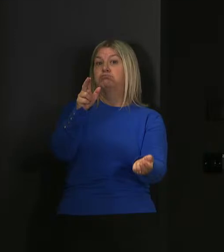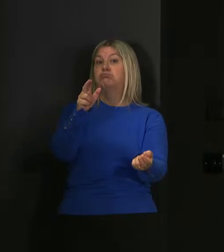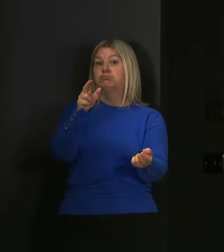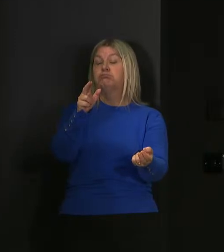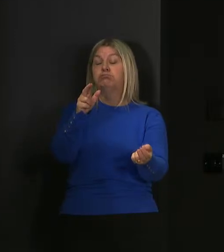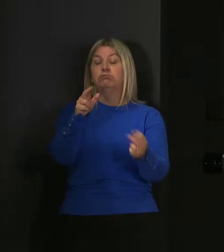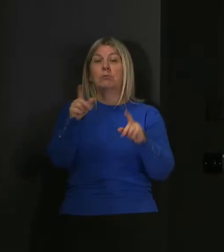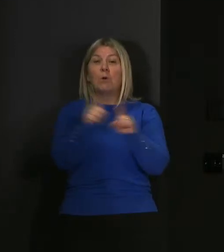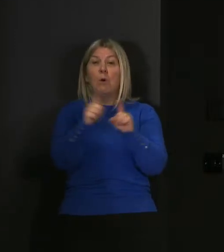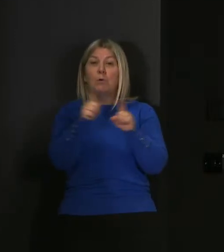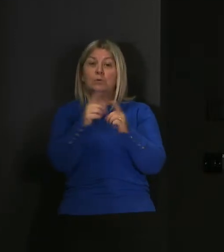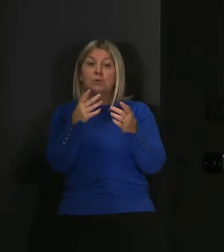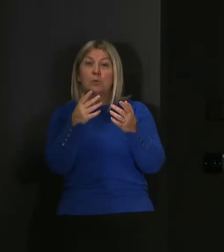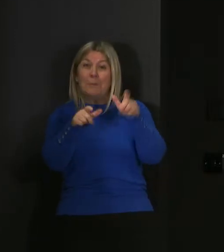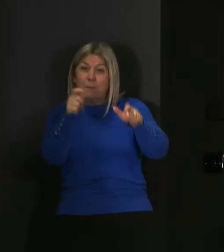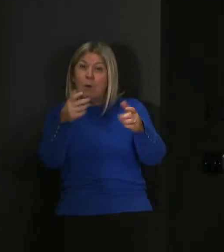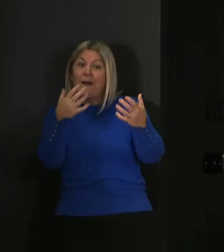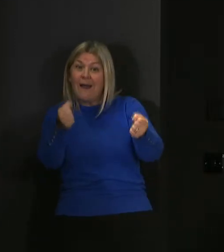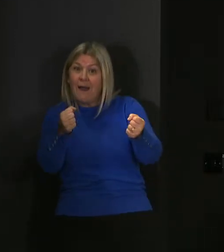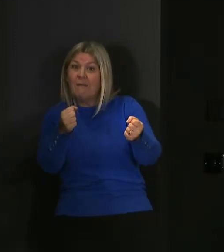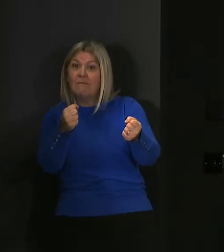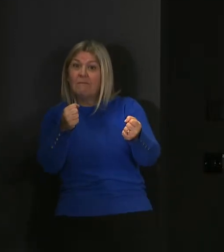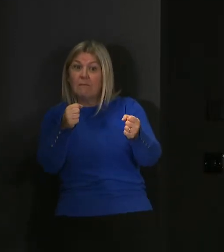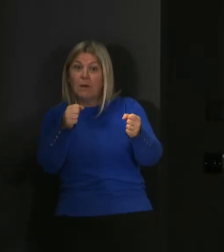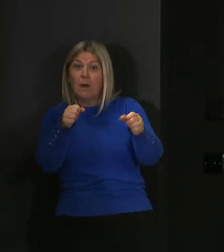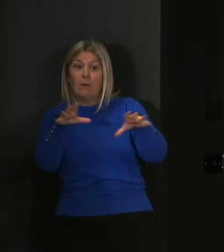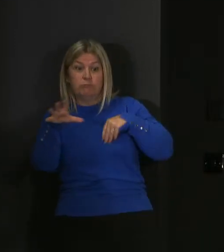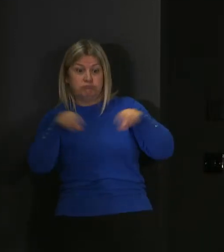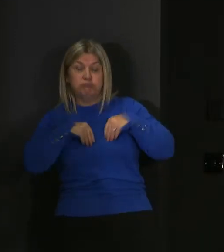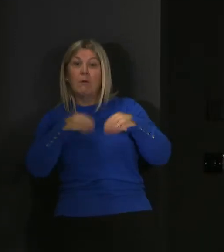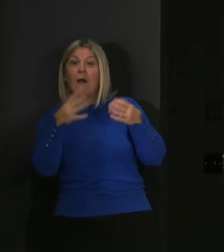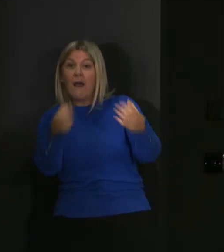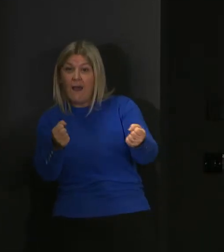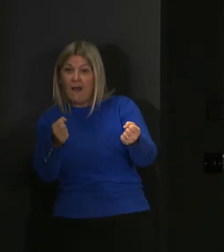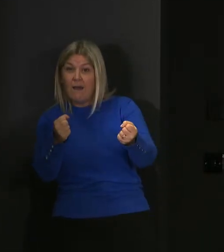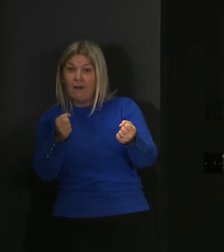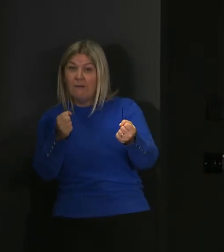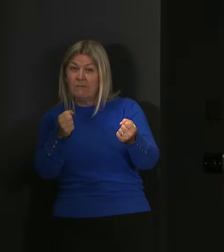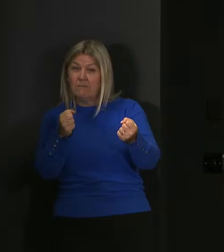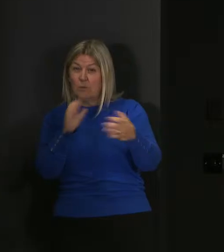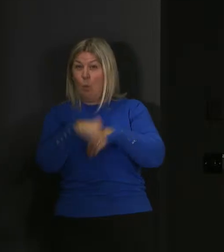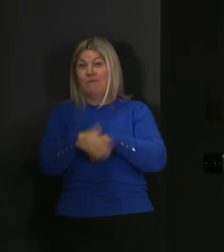shows a number of the areas in Scotland where it is currently sitting above 5 per cent. It is not